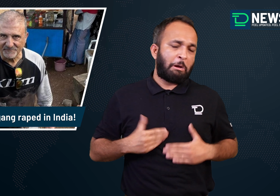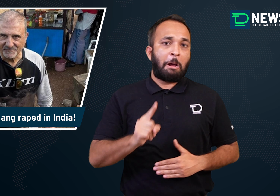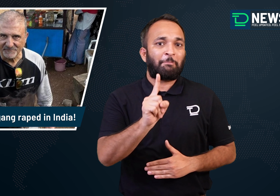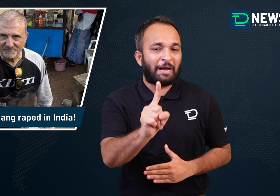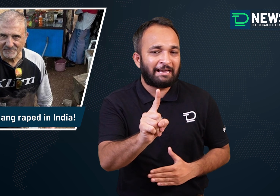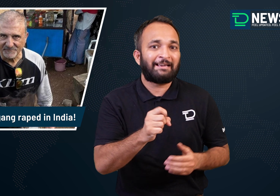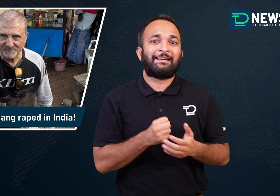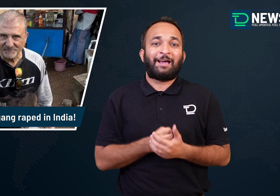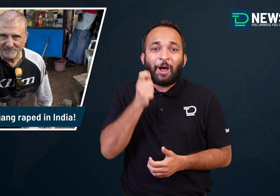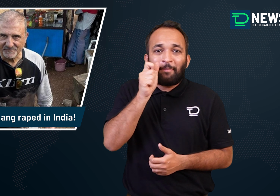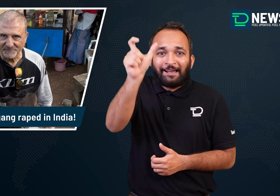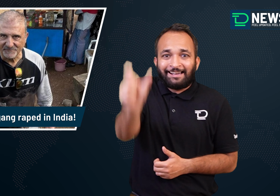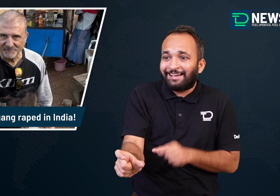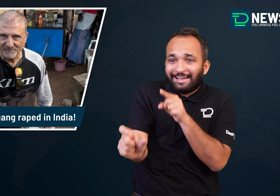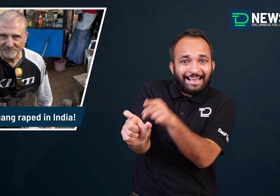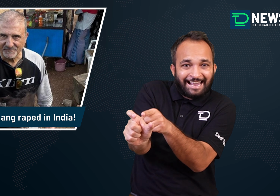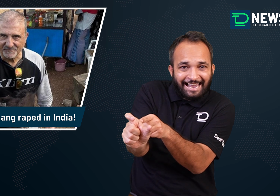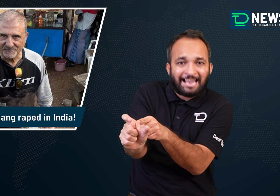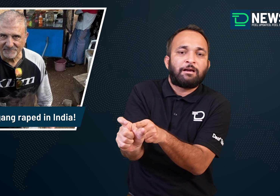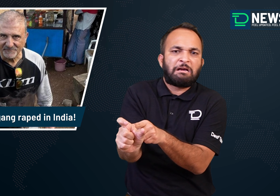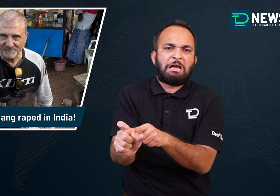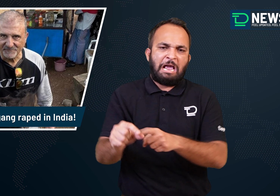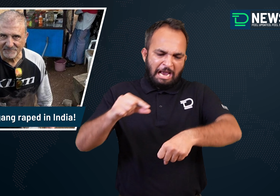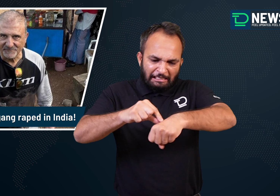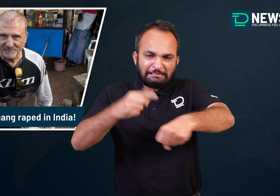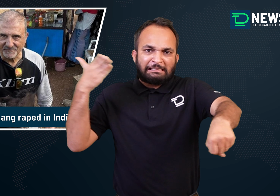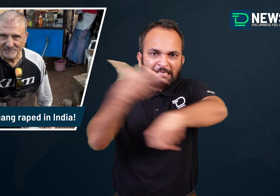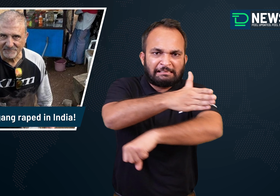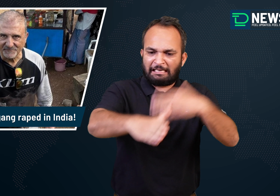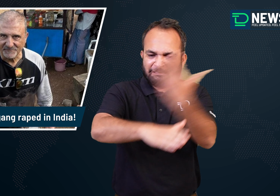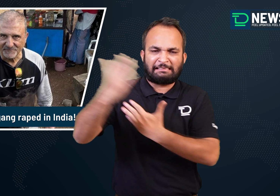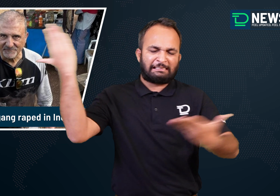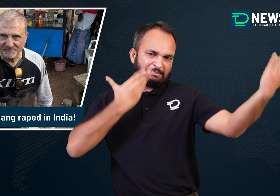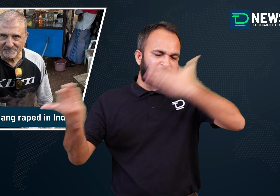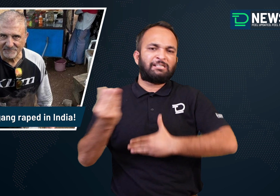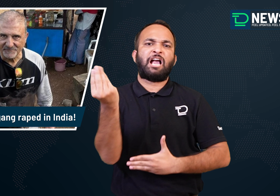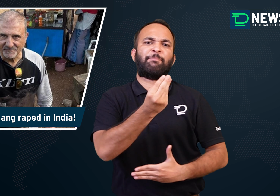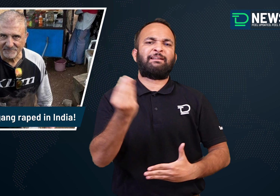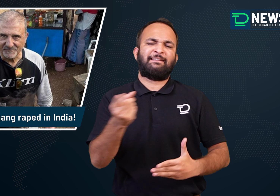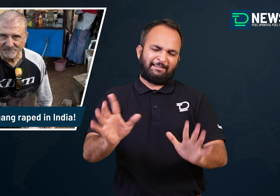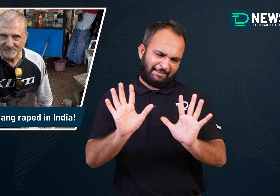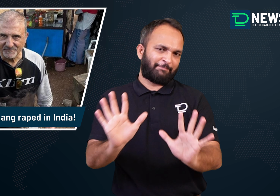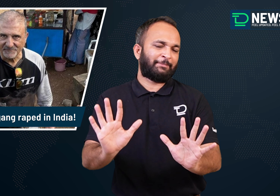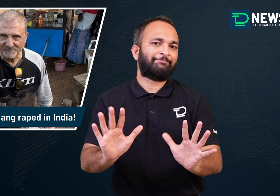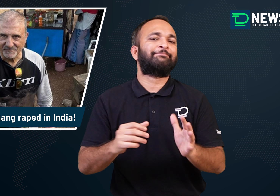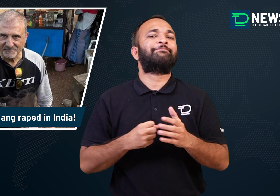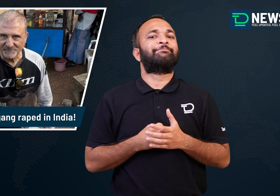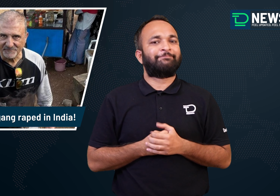But the man sustains severe injuries.